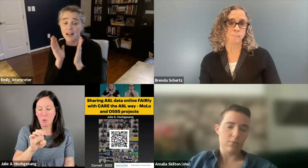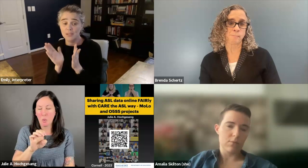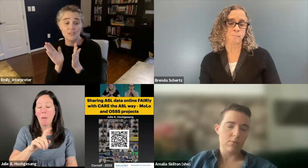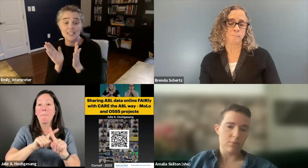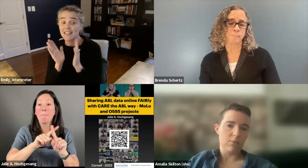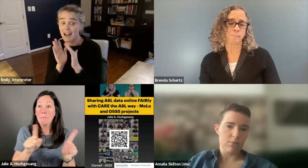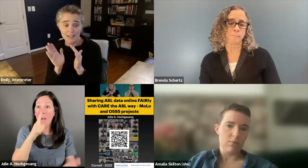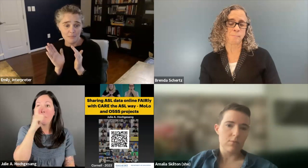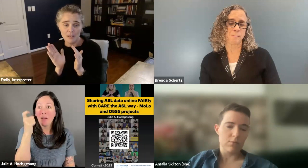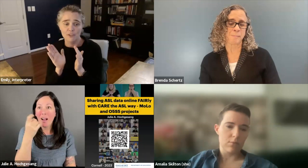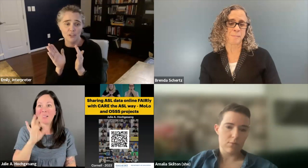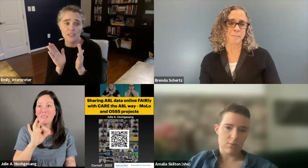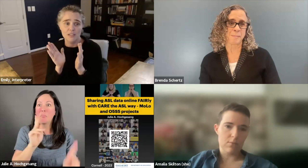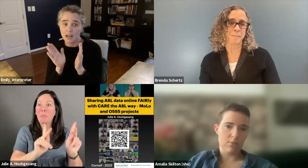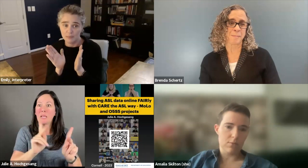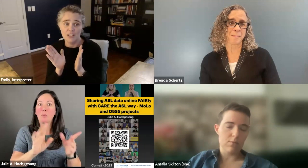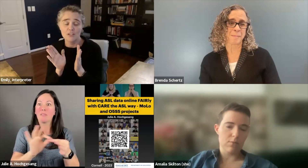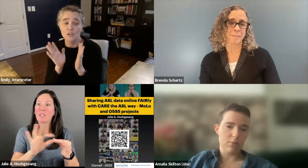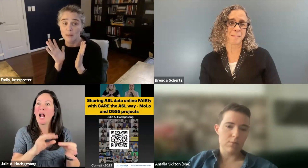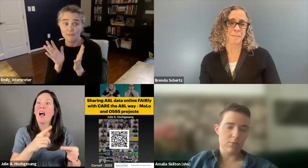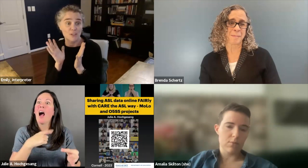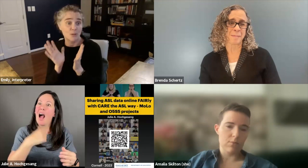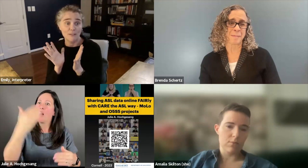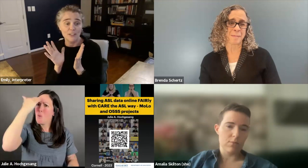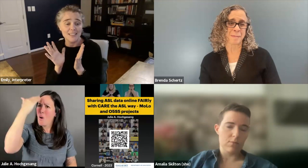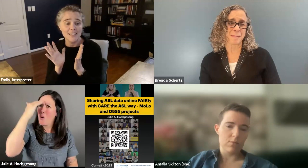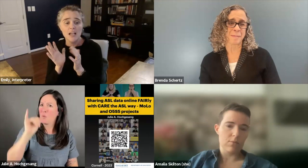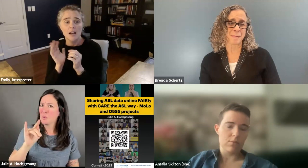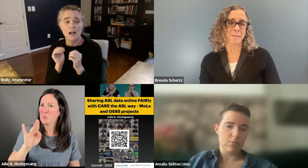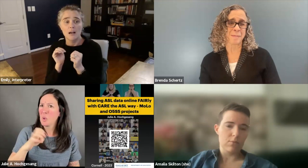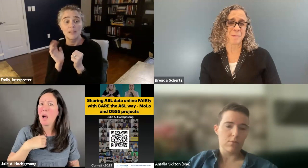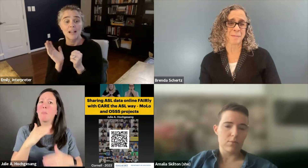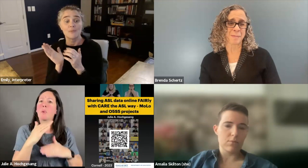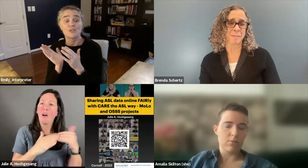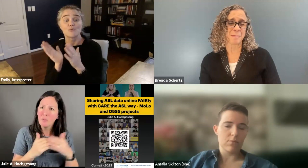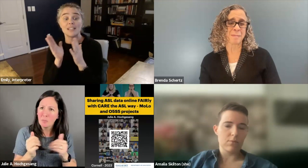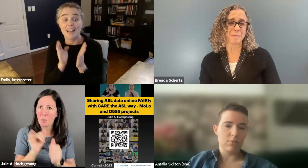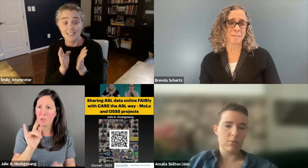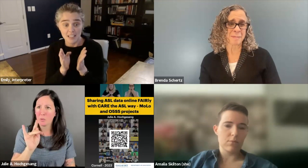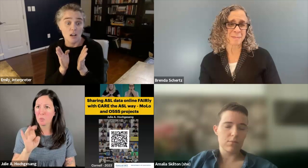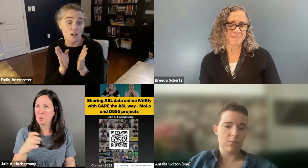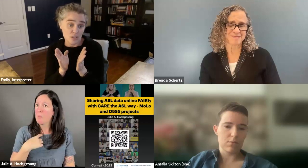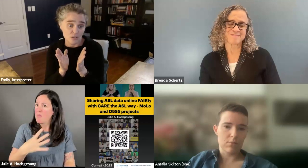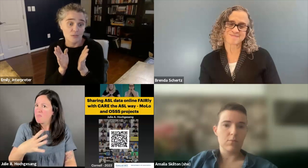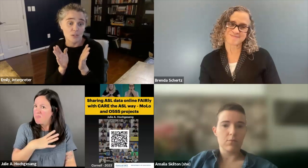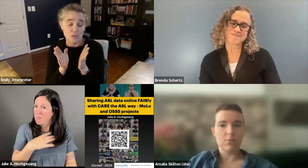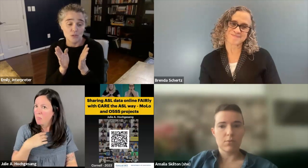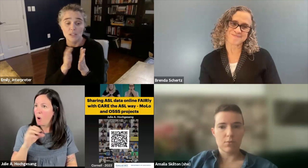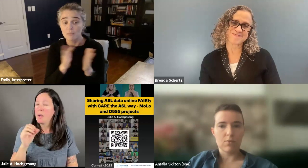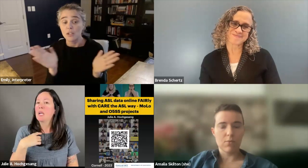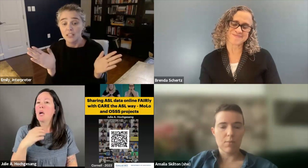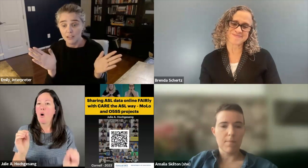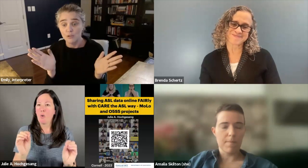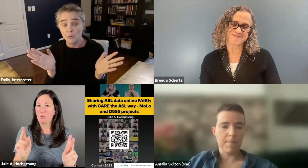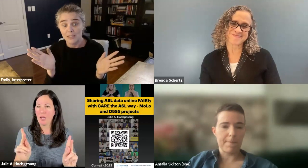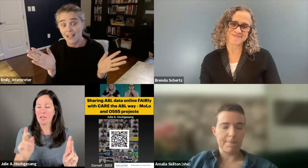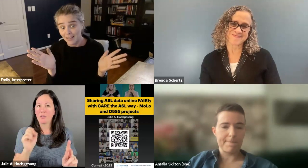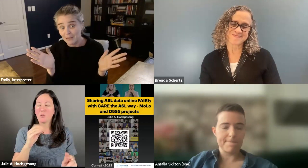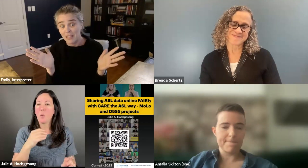absolutely not my first option or my first preference but I was reacting also to the community who was telling me